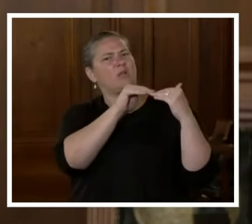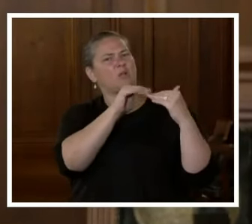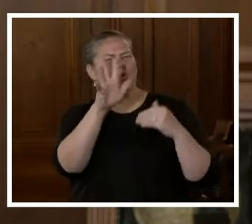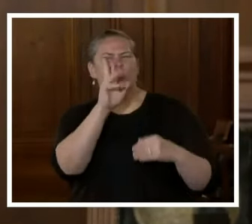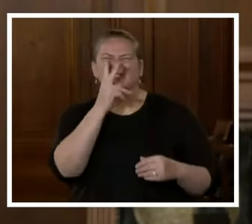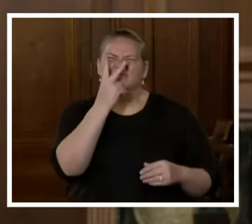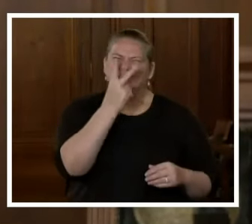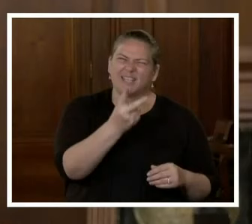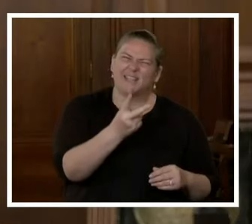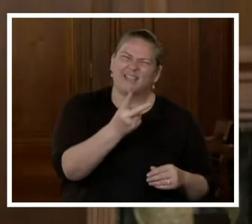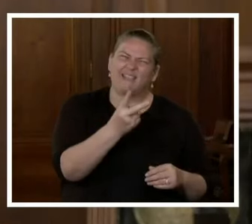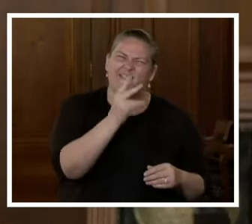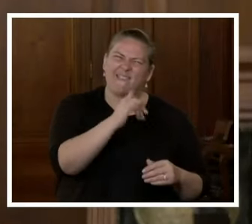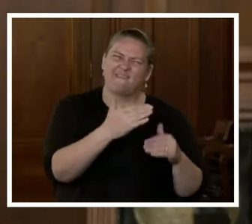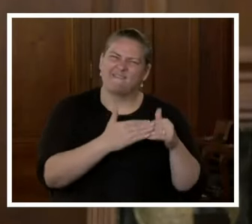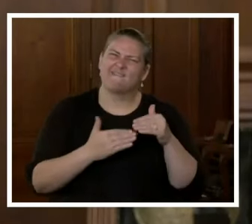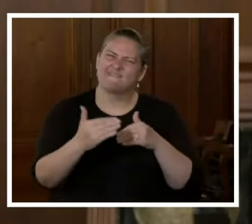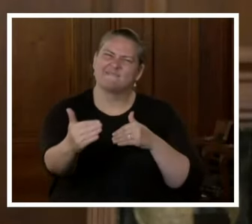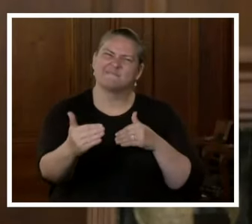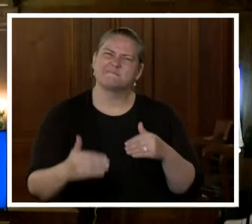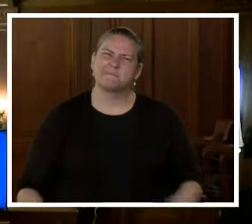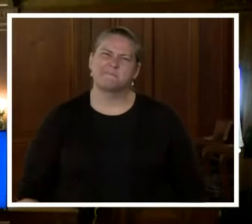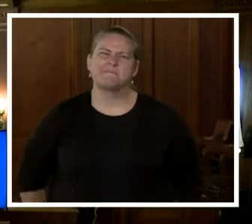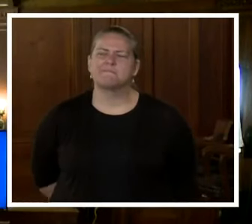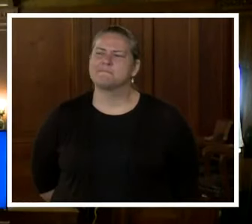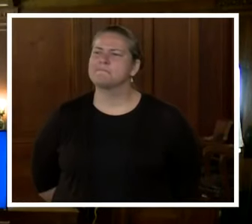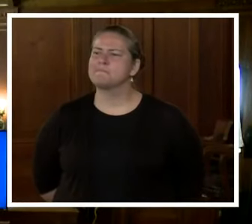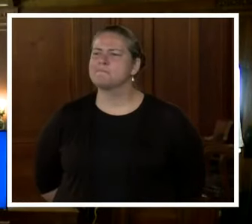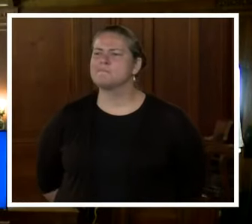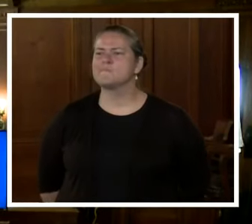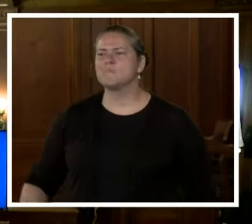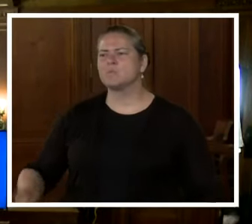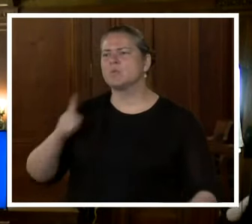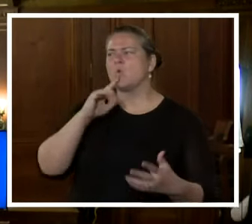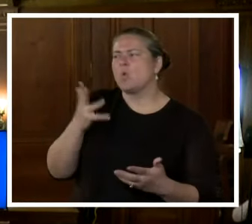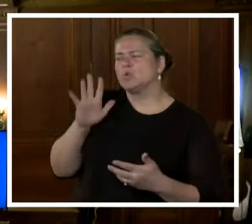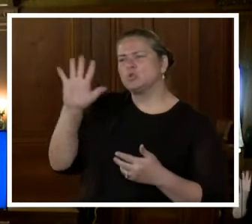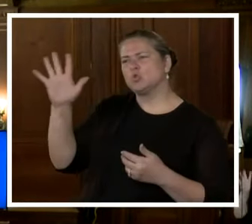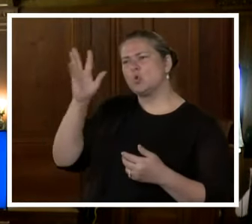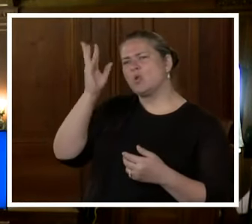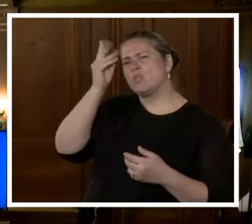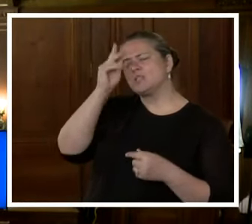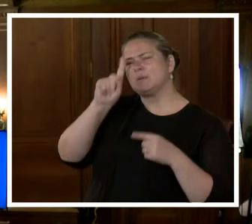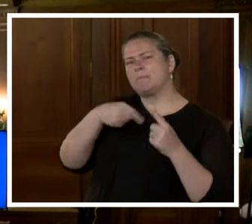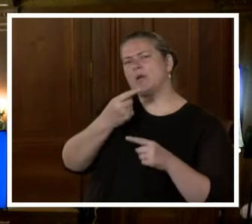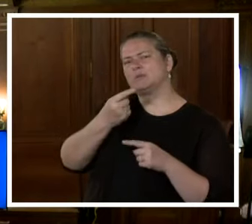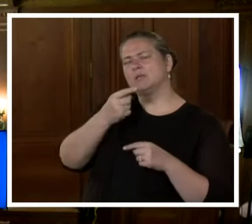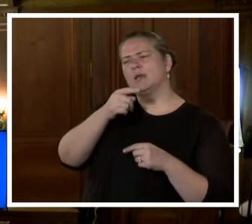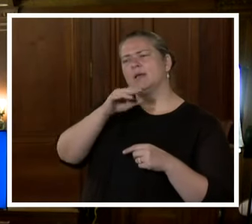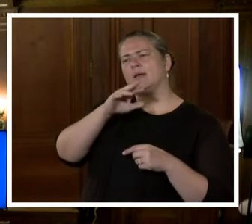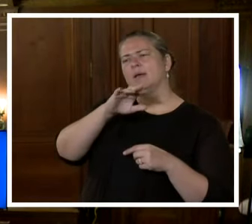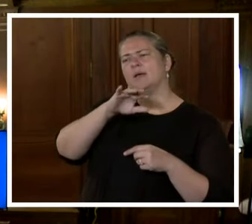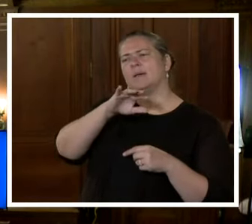HAVE ALWAYS, IF SOMEONE TESTS POSITIVE AND HAS PASSED AWAY, WE INCLUDE THEM AS A CONTRIBUTING